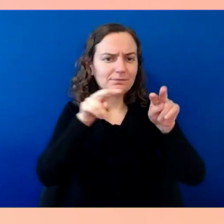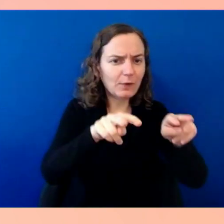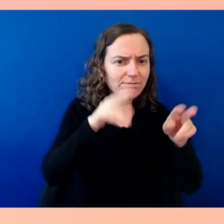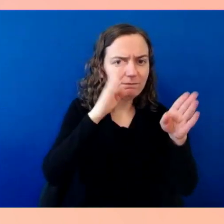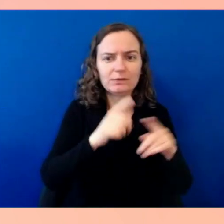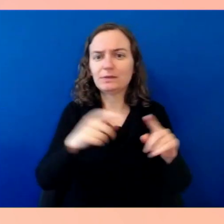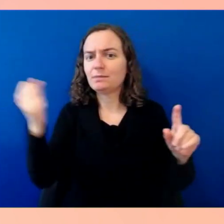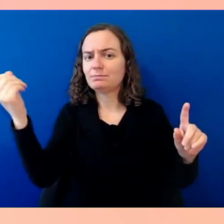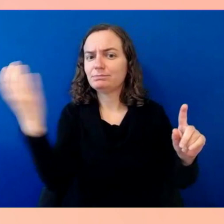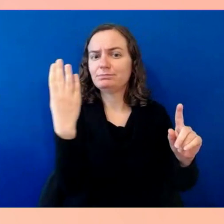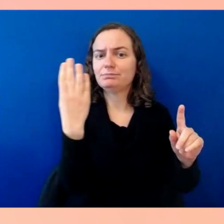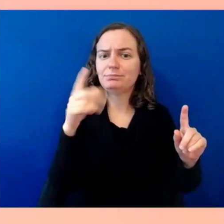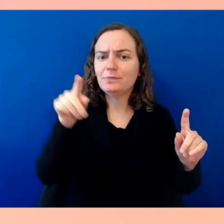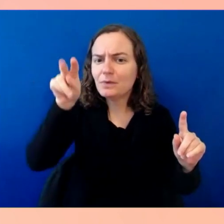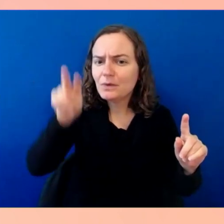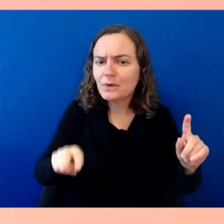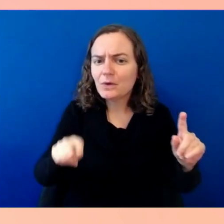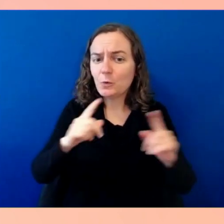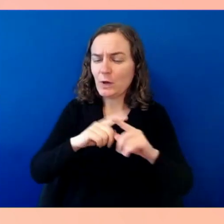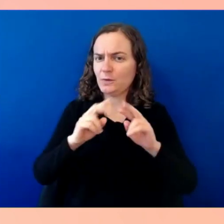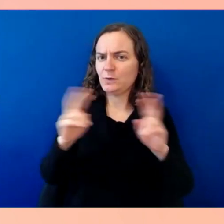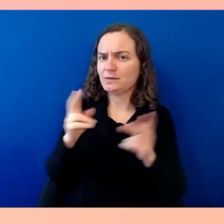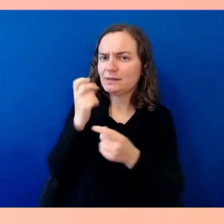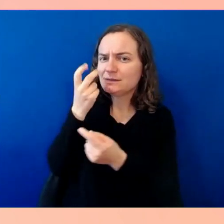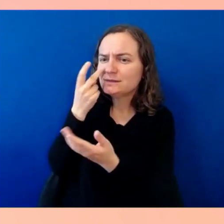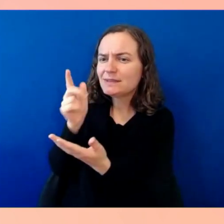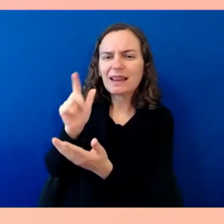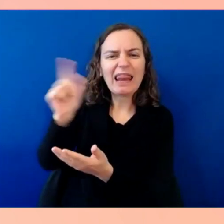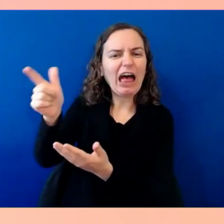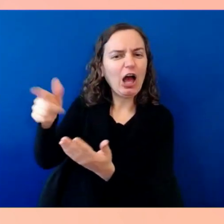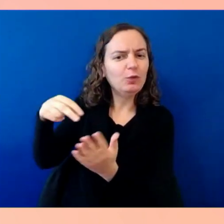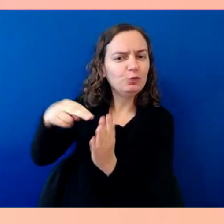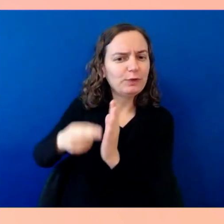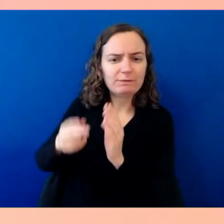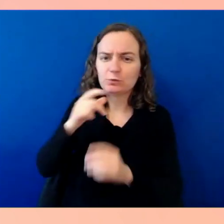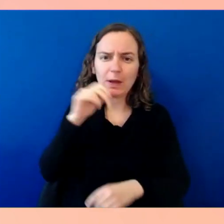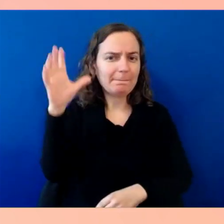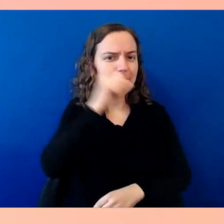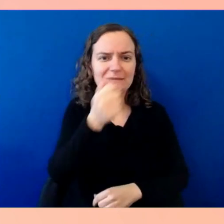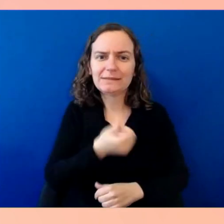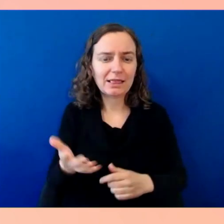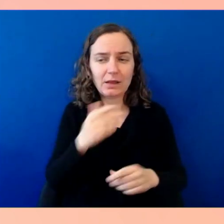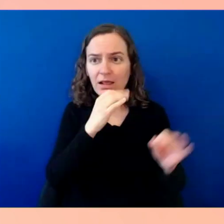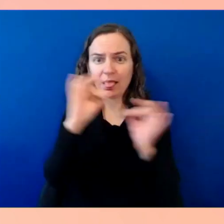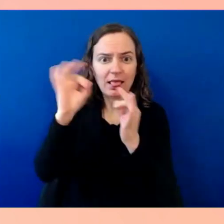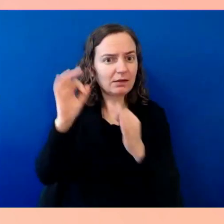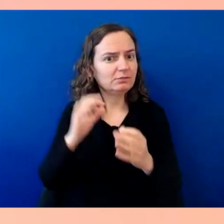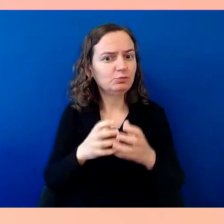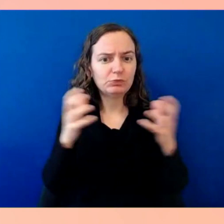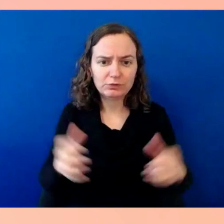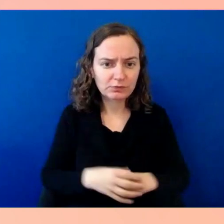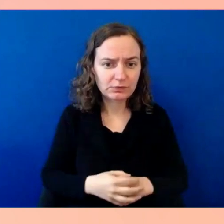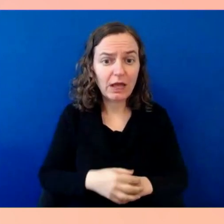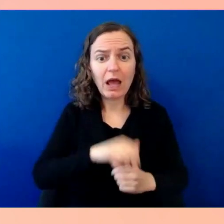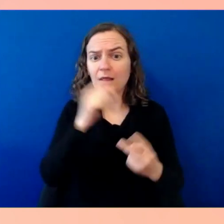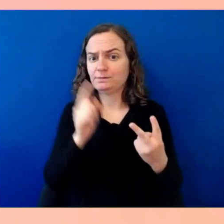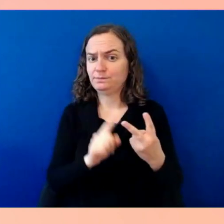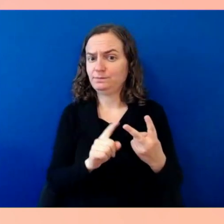you can review what you missed. Another favorite of mine is Focused Sessions, you turn it on and you turn off the distraction.